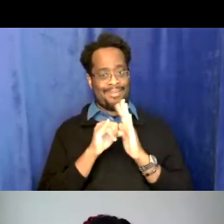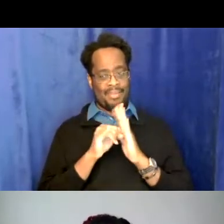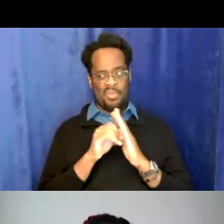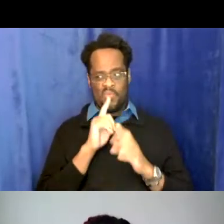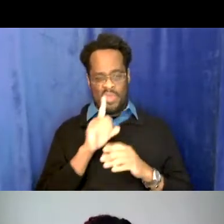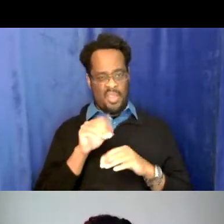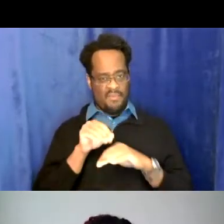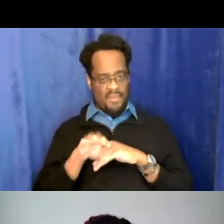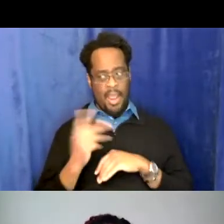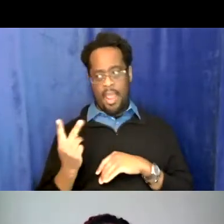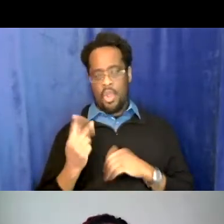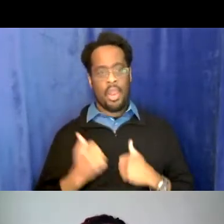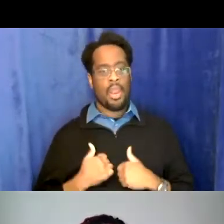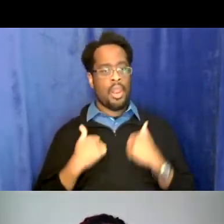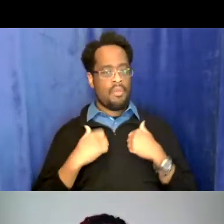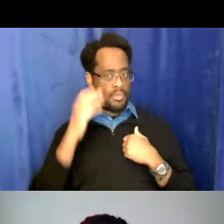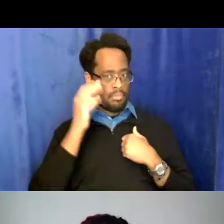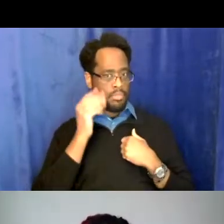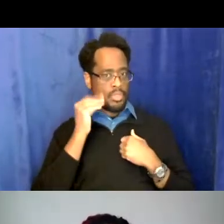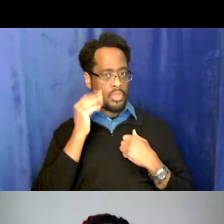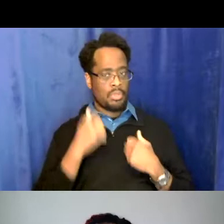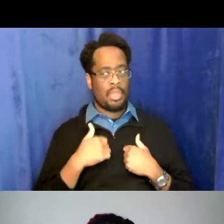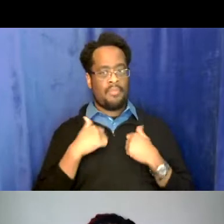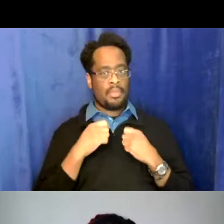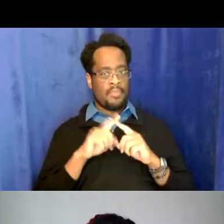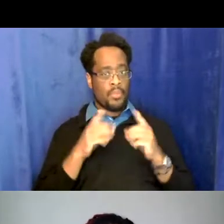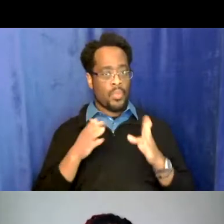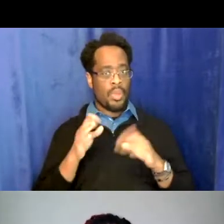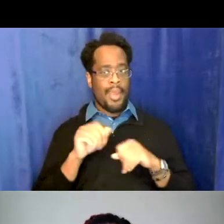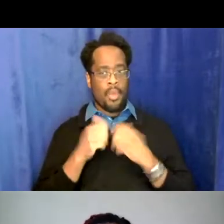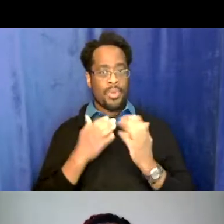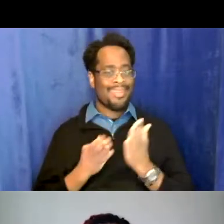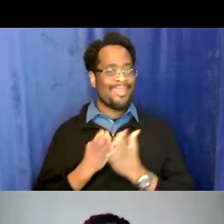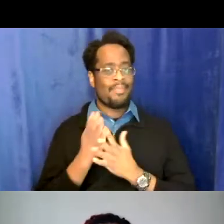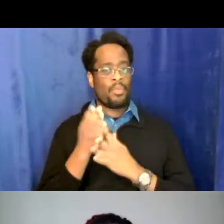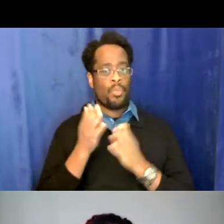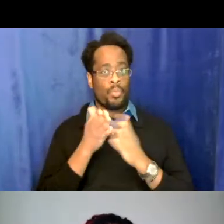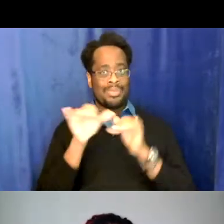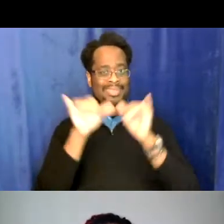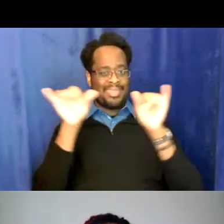we're both deaf, however that additional identity truly changes how we experience life and how we